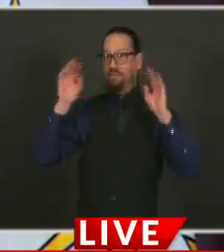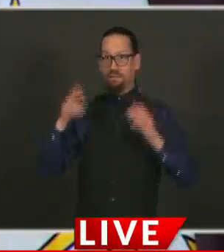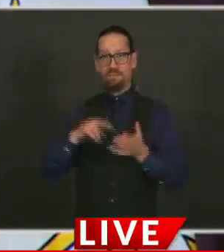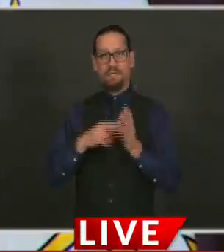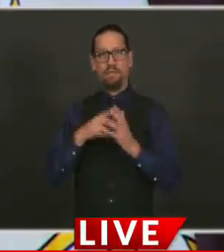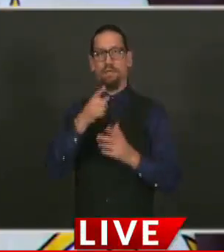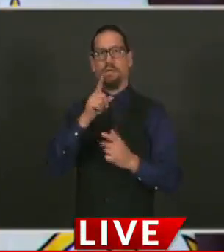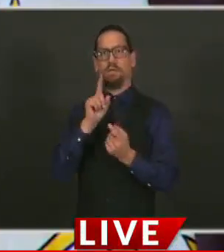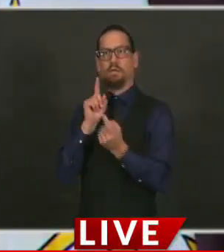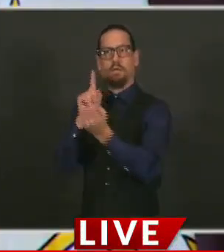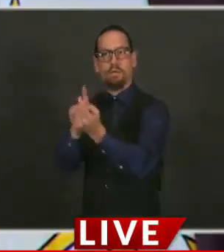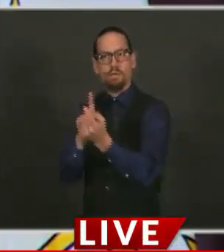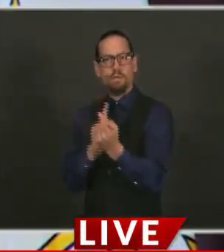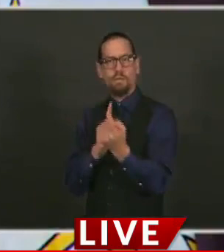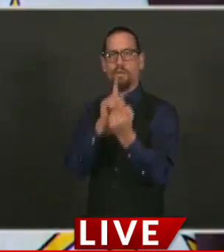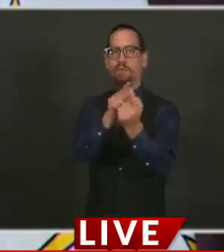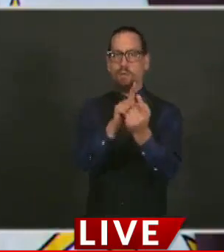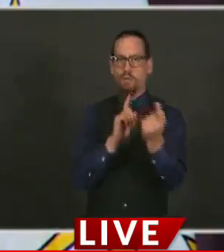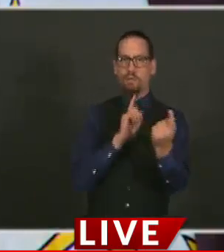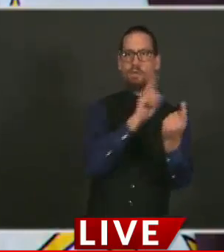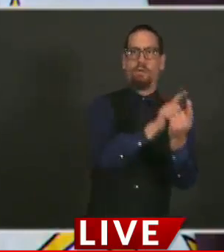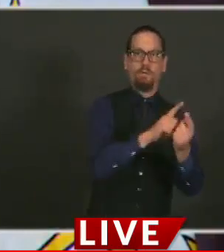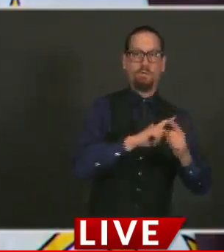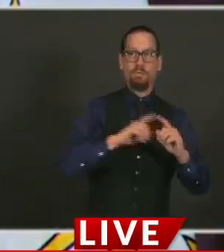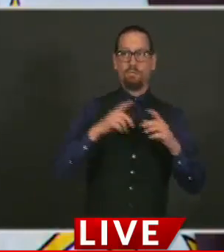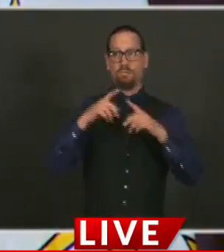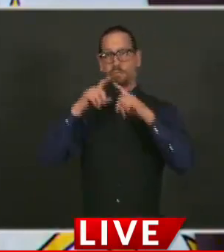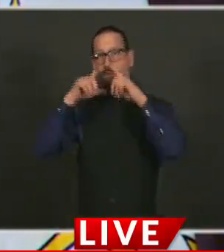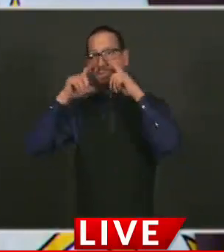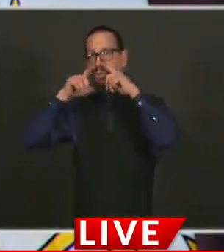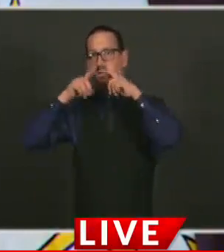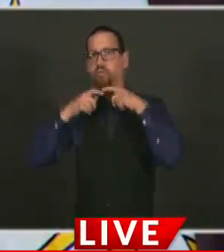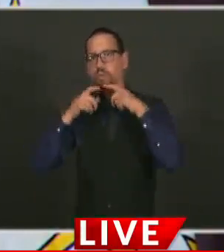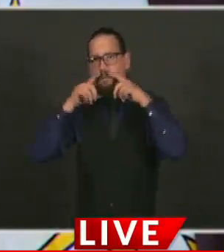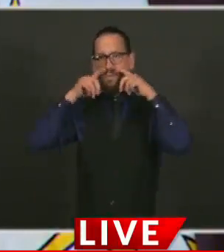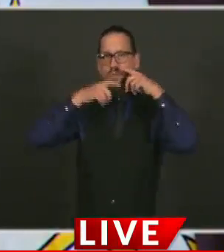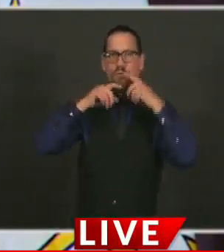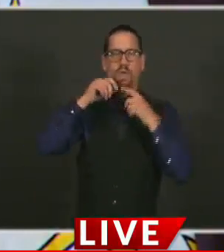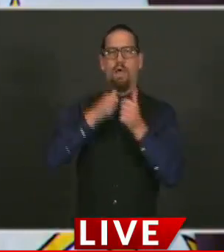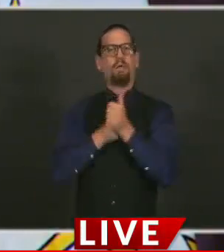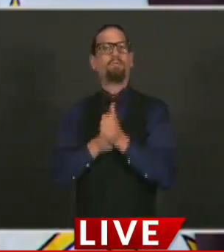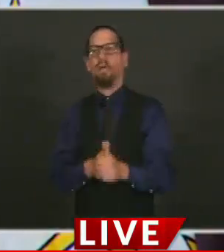IS IN AN INDOOR SETTING WITH AN INCONSISTENT GROUP AND NOT